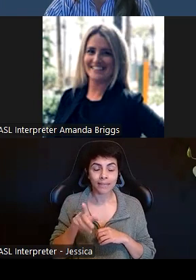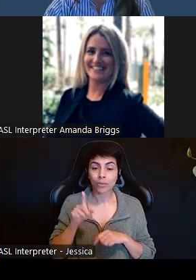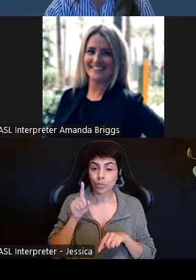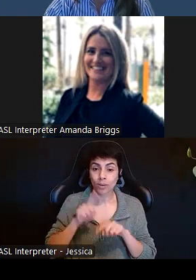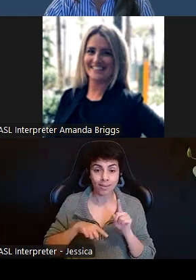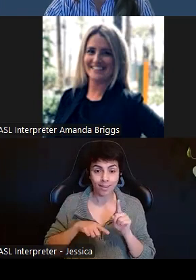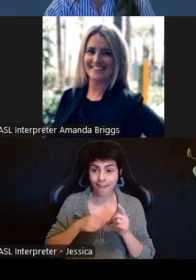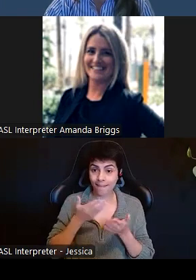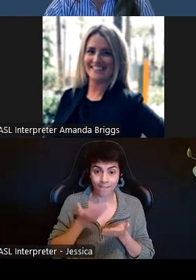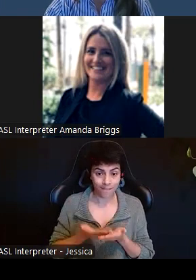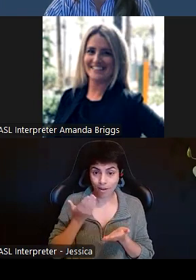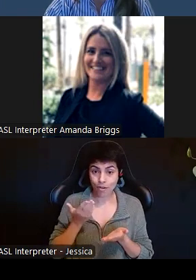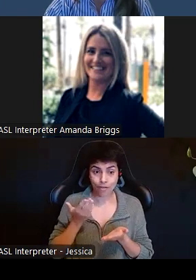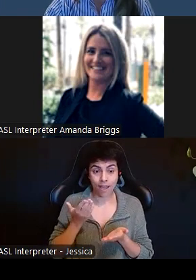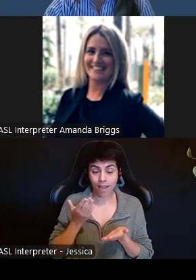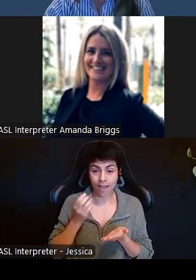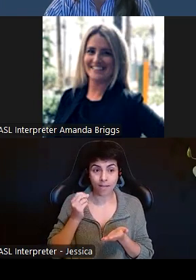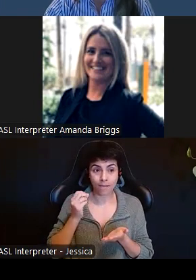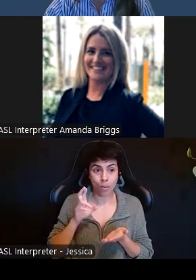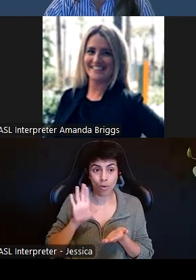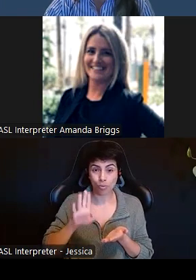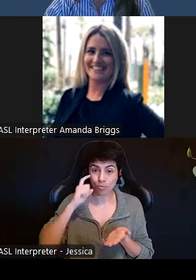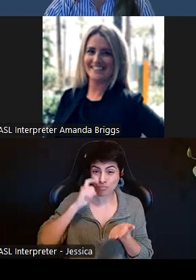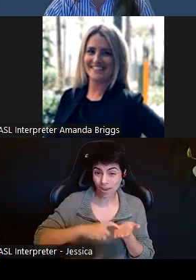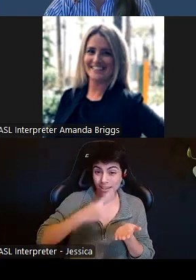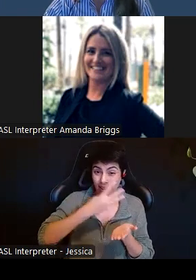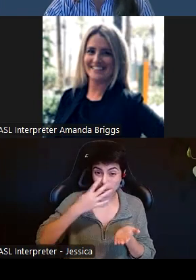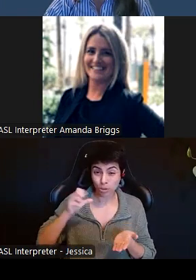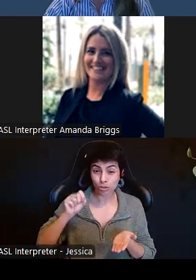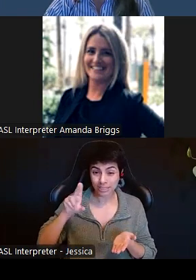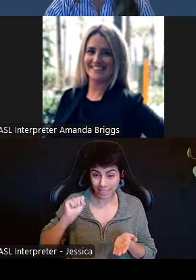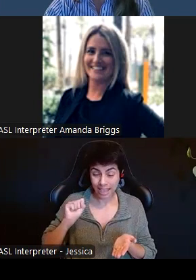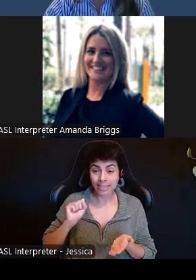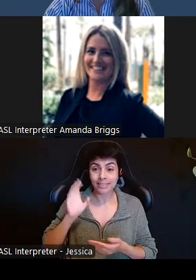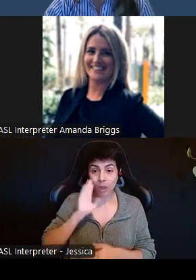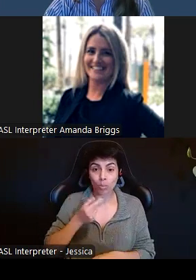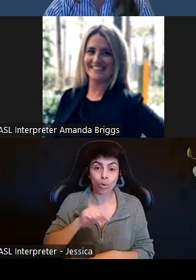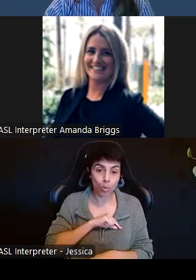recognized immigration statuses that qualify for federally funded full coverage.